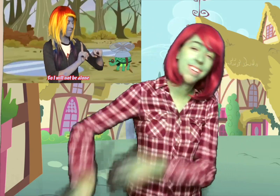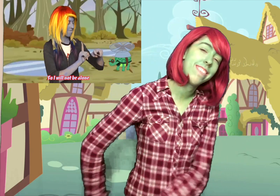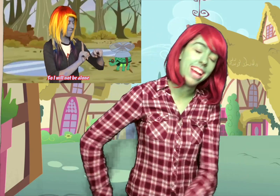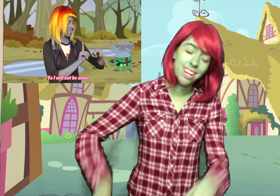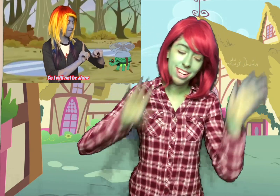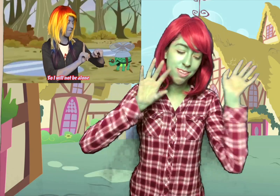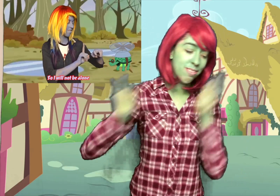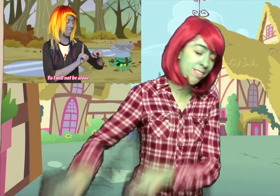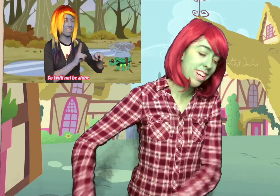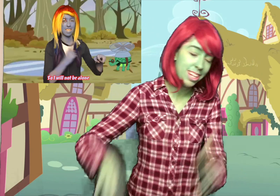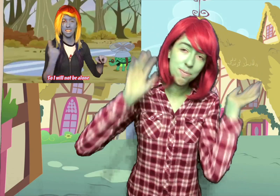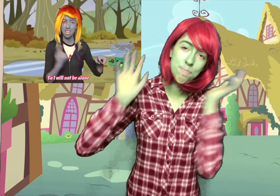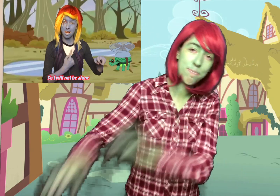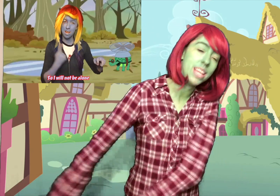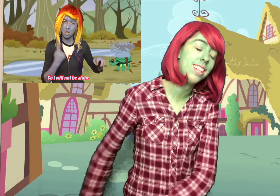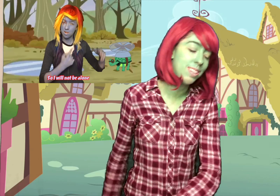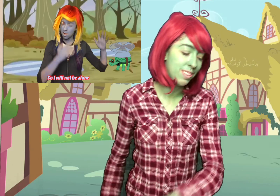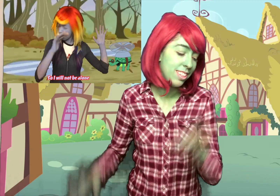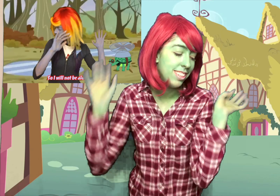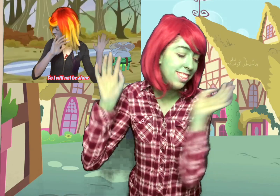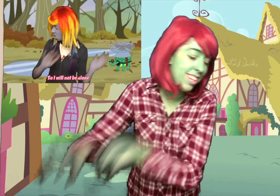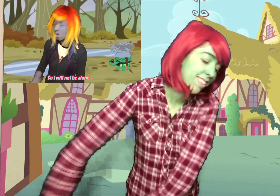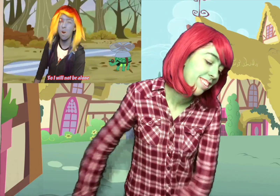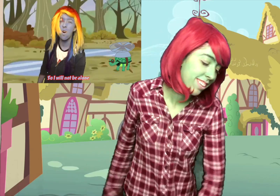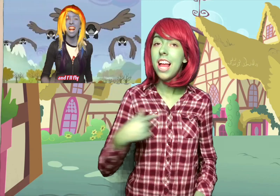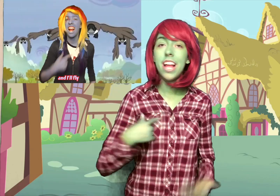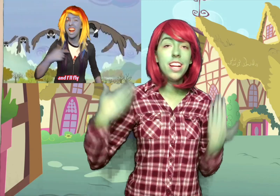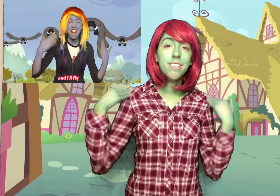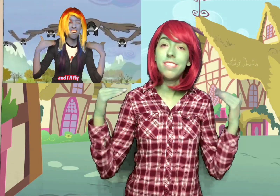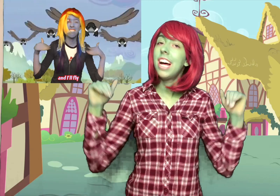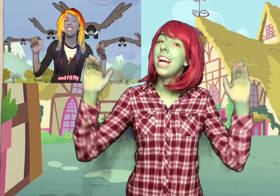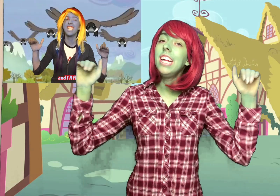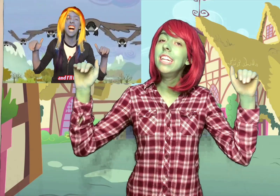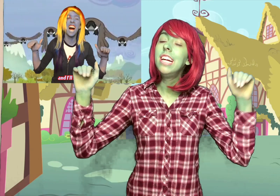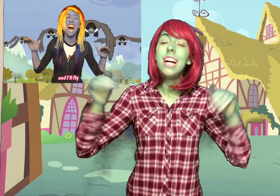of that! i don't- we're not gonna be alone. no! "and i'll fly"